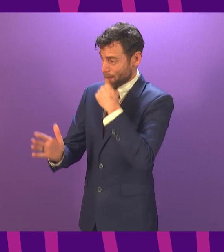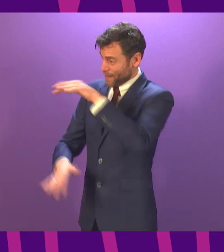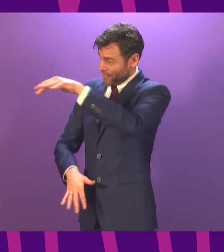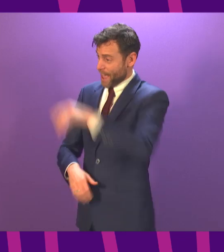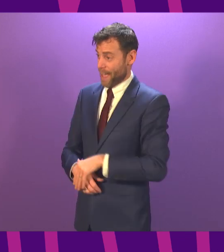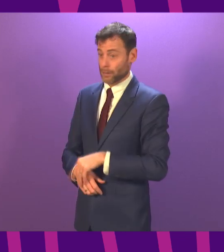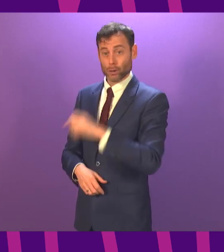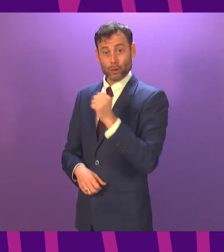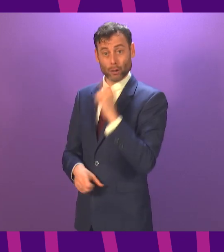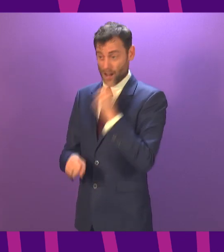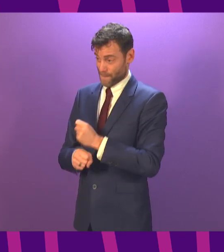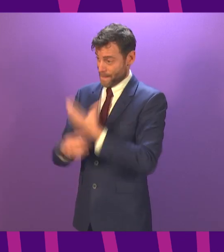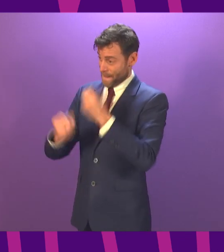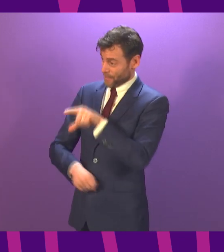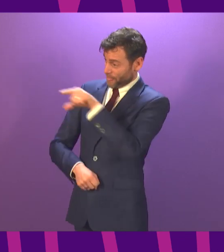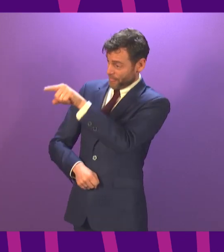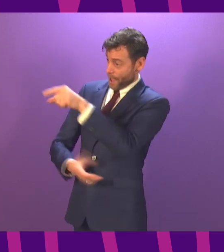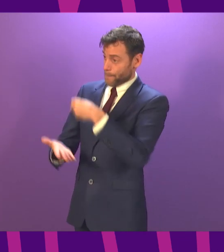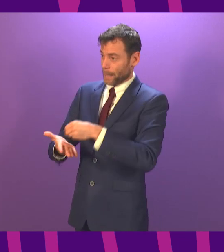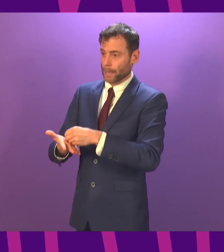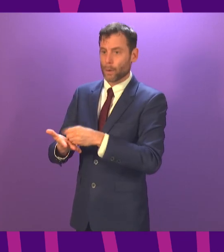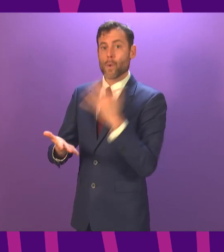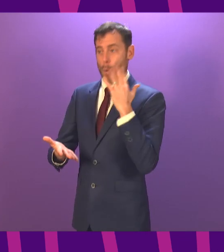passed to the Scottish Government. When will she do that?